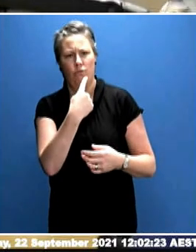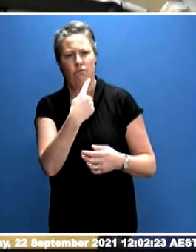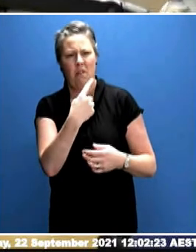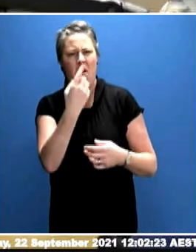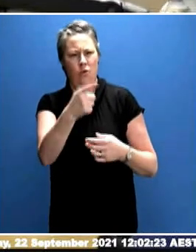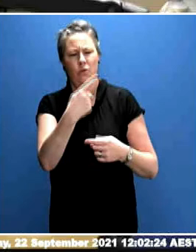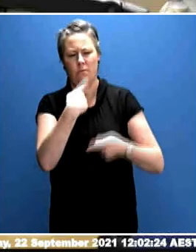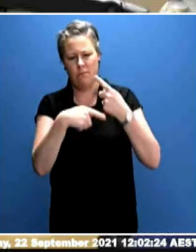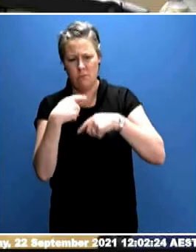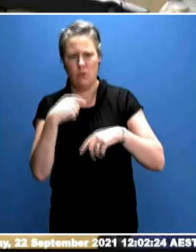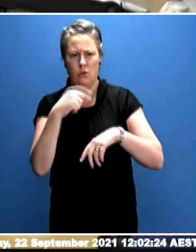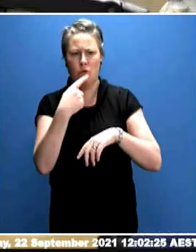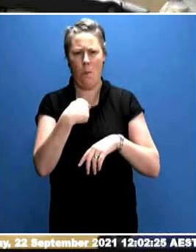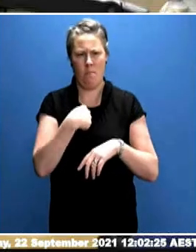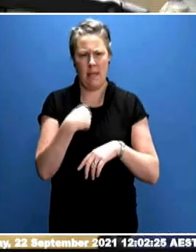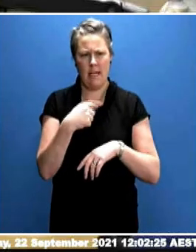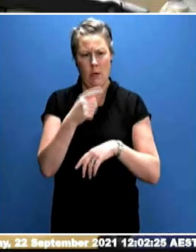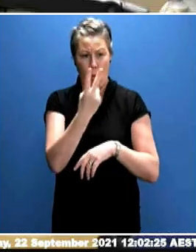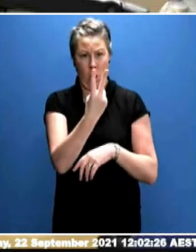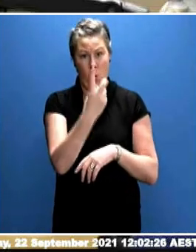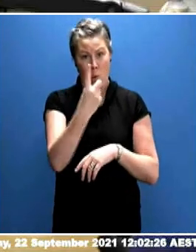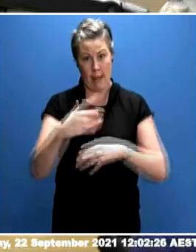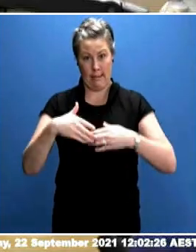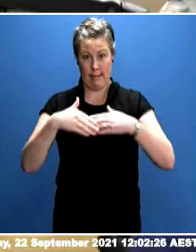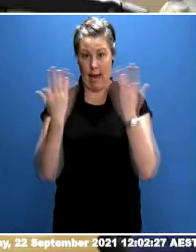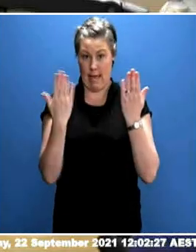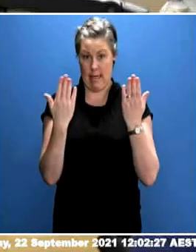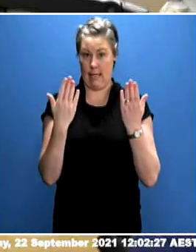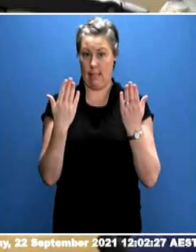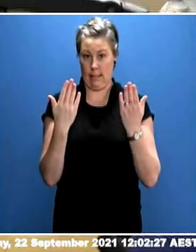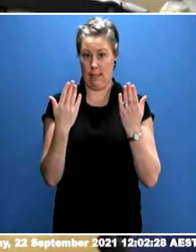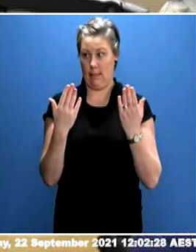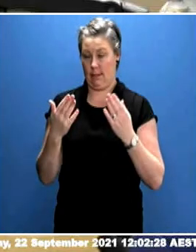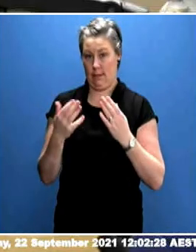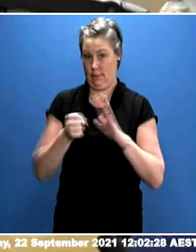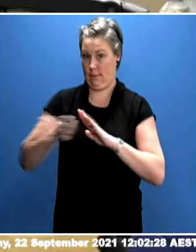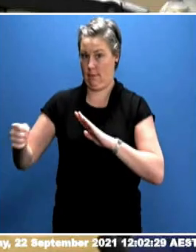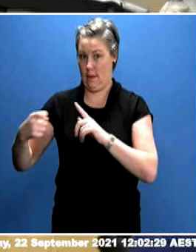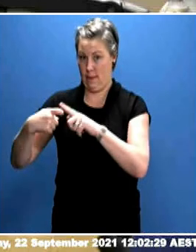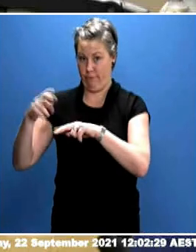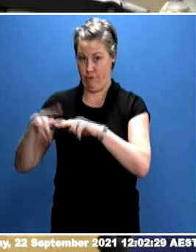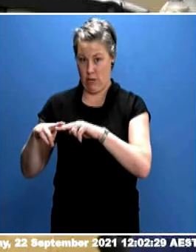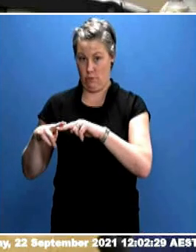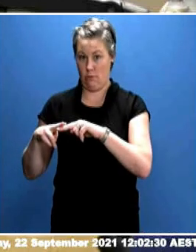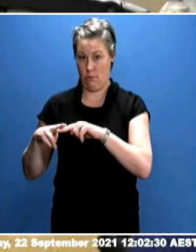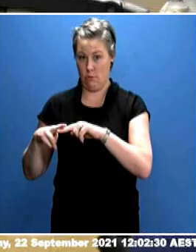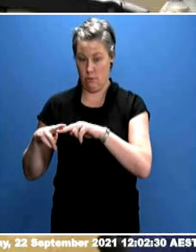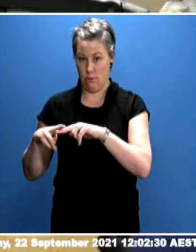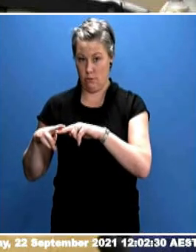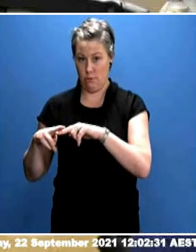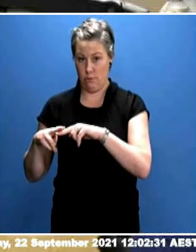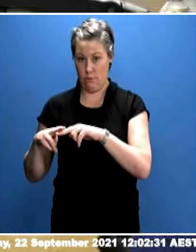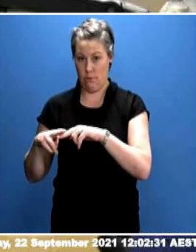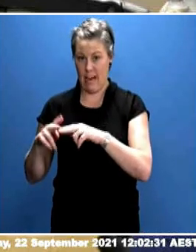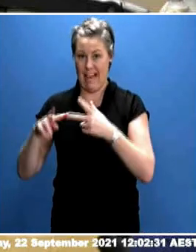There is a 21-day initial time period or timeframe if a child in care